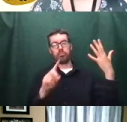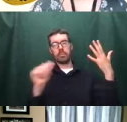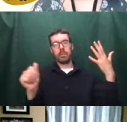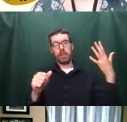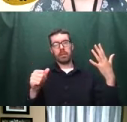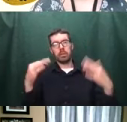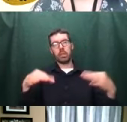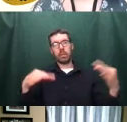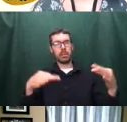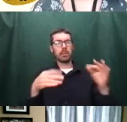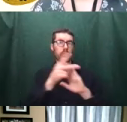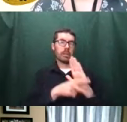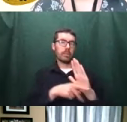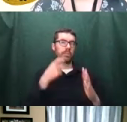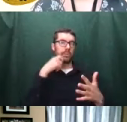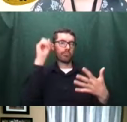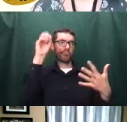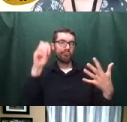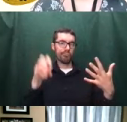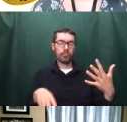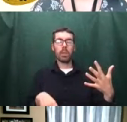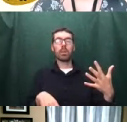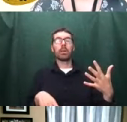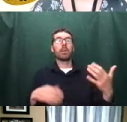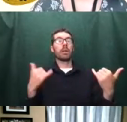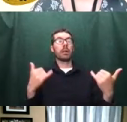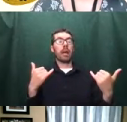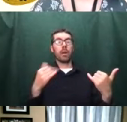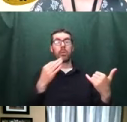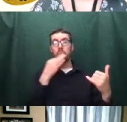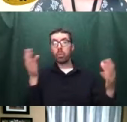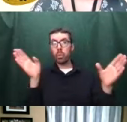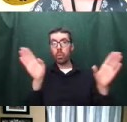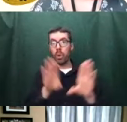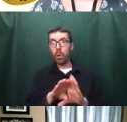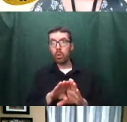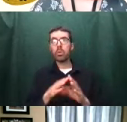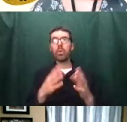principles that we've talked about. So as we close, uh, we would like to end with a